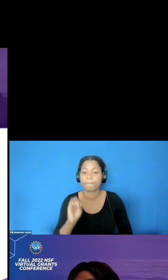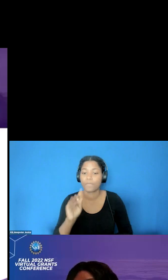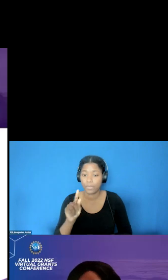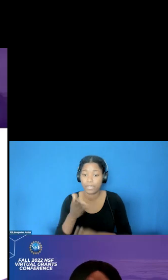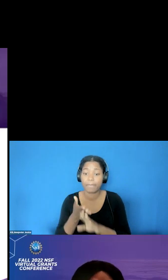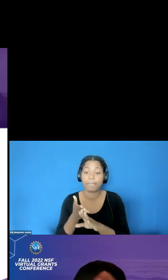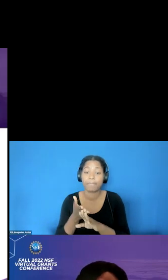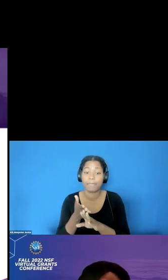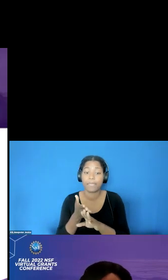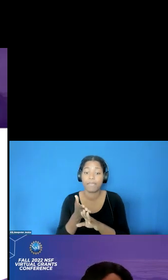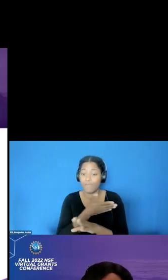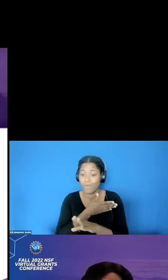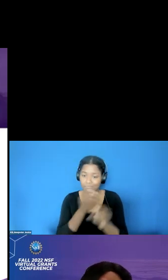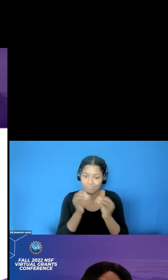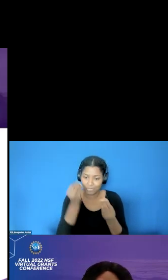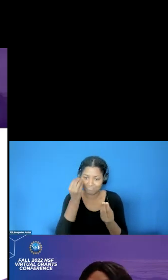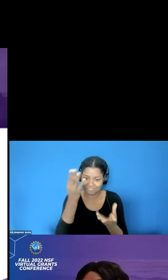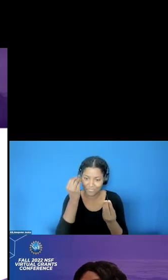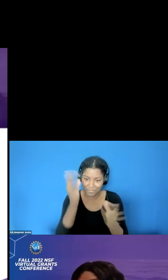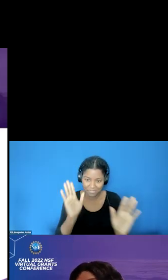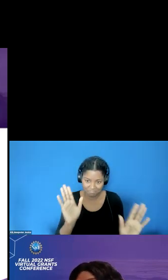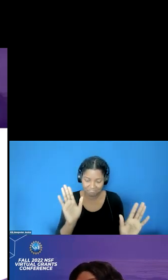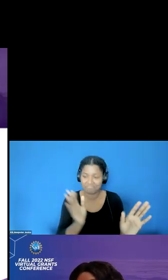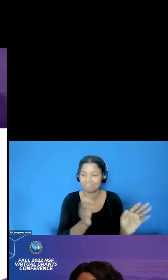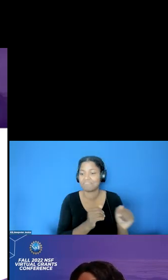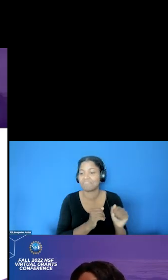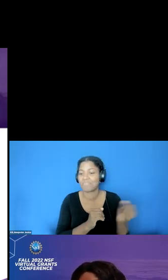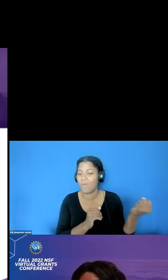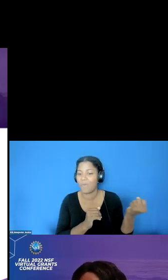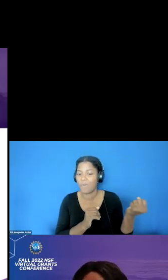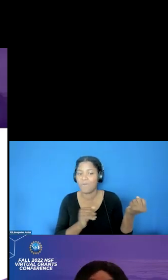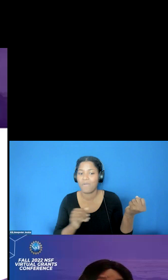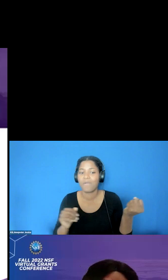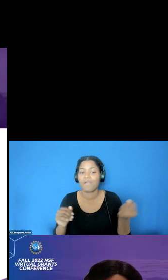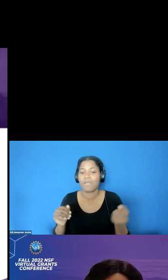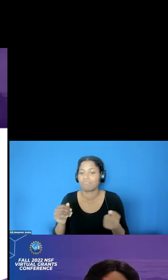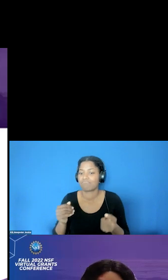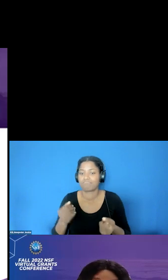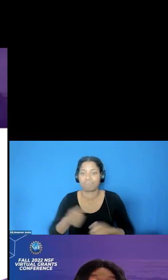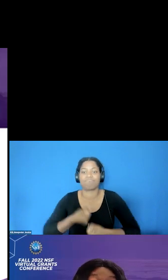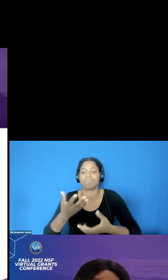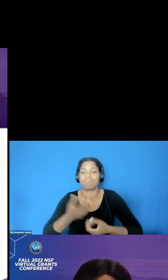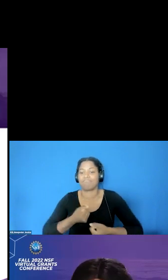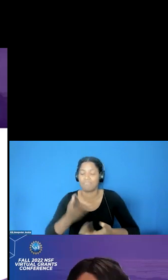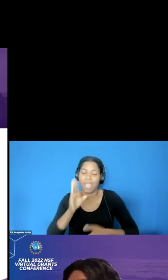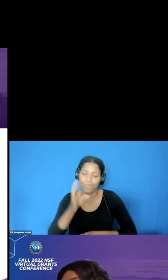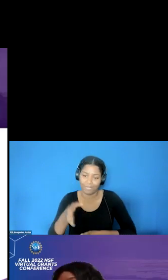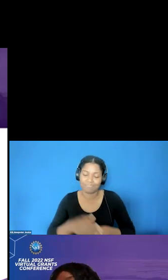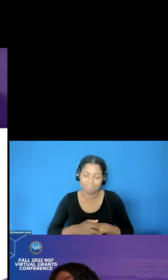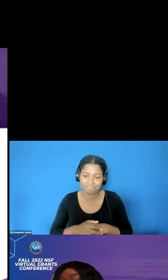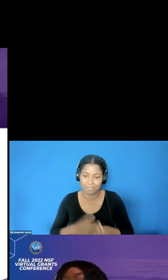Okay, so before I give you more information, I want to speak from my heart.